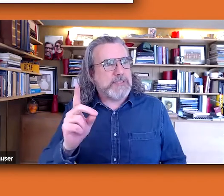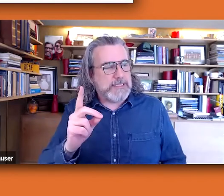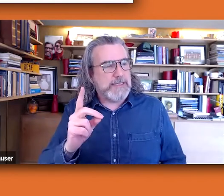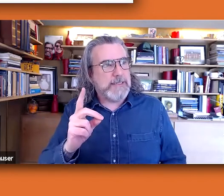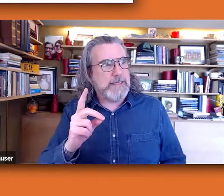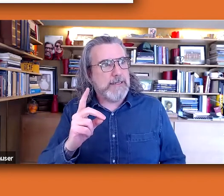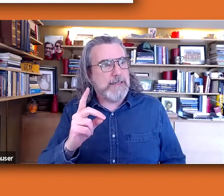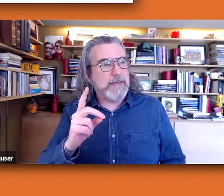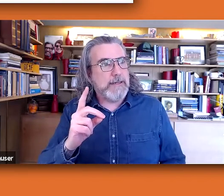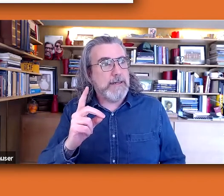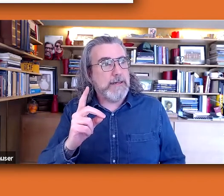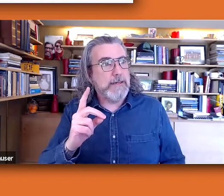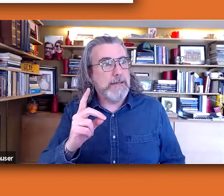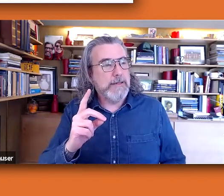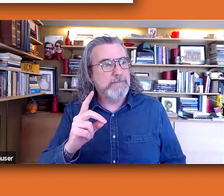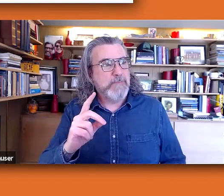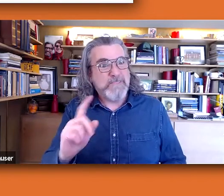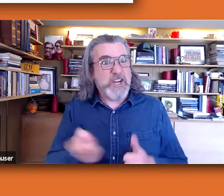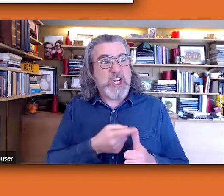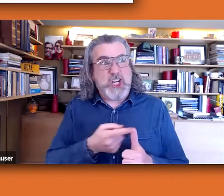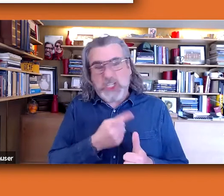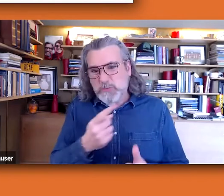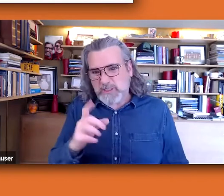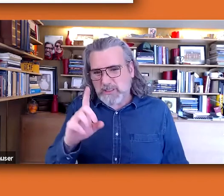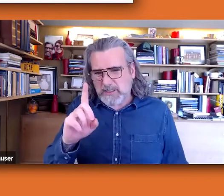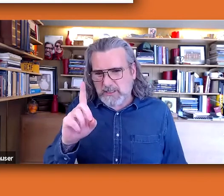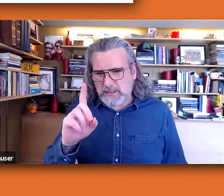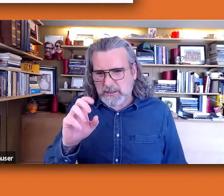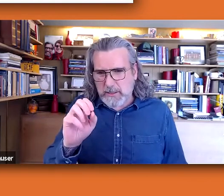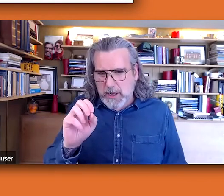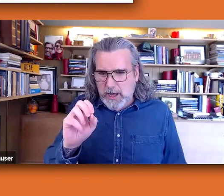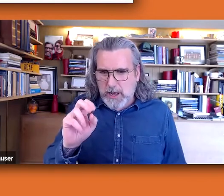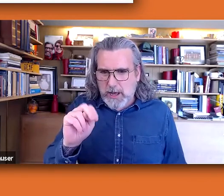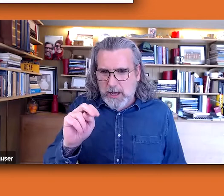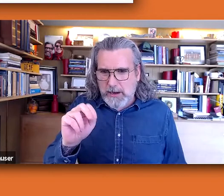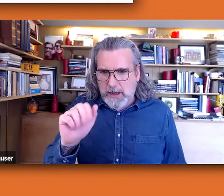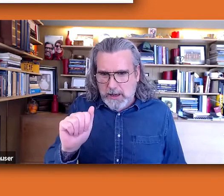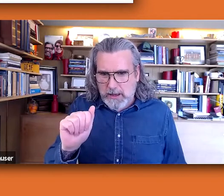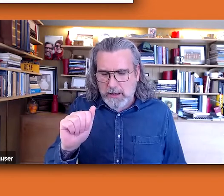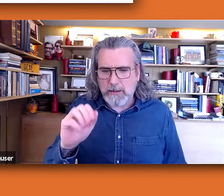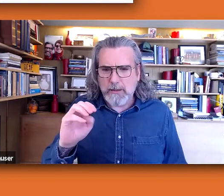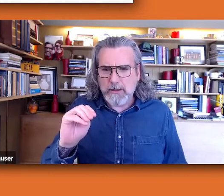During my PhD, the first formal mentor I had